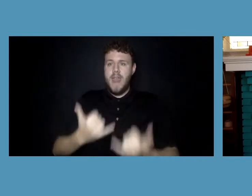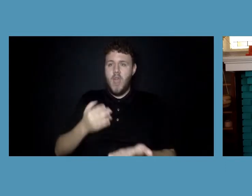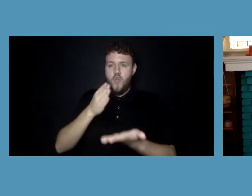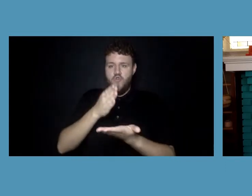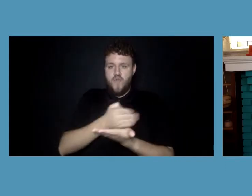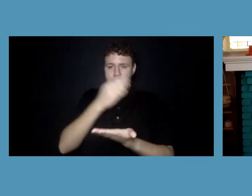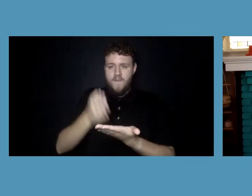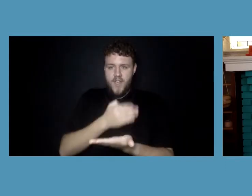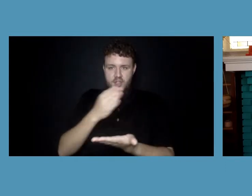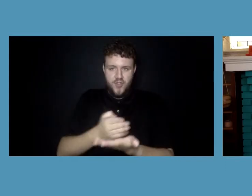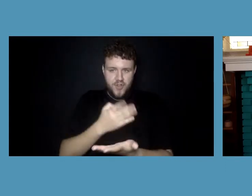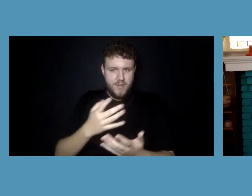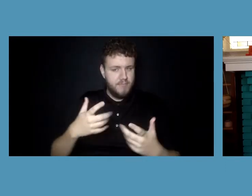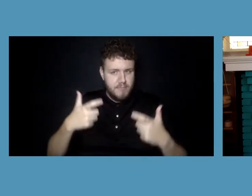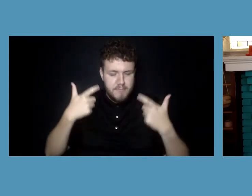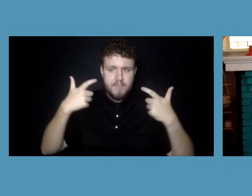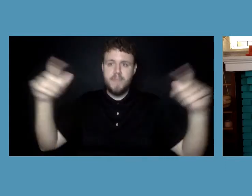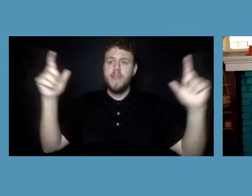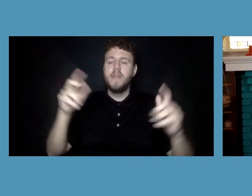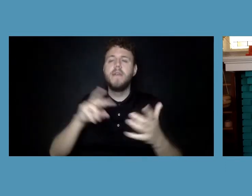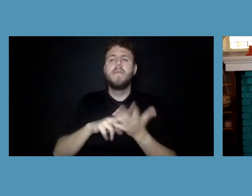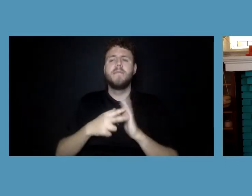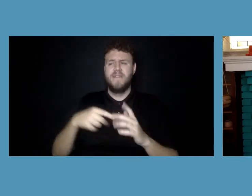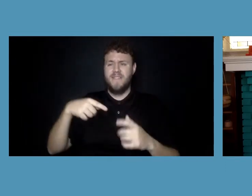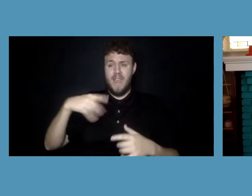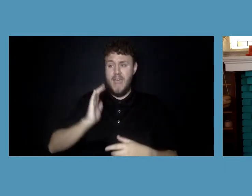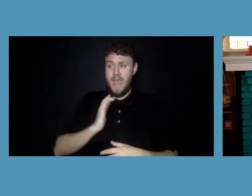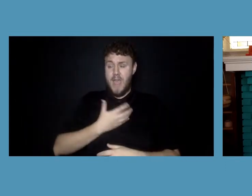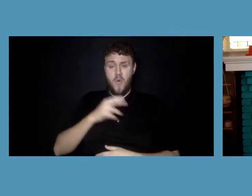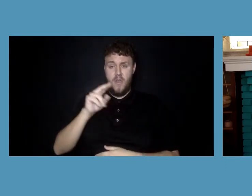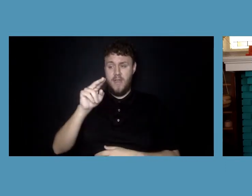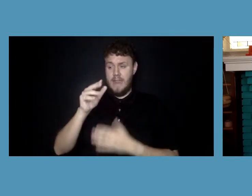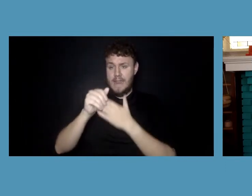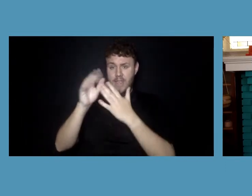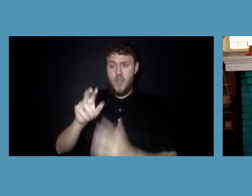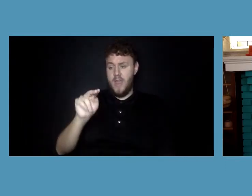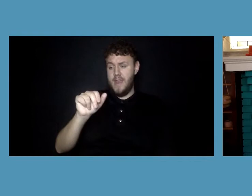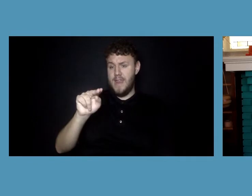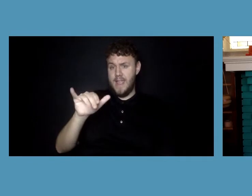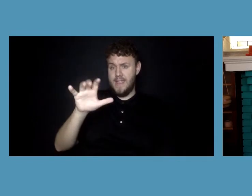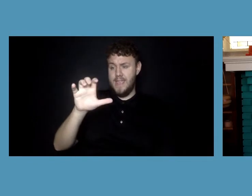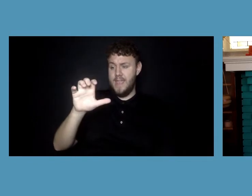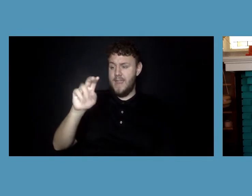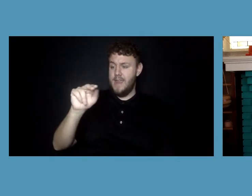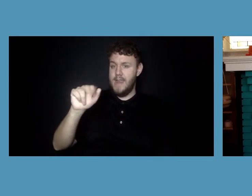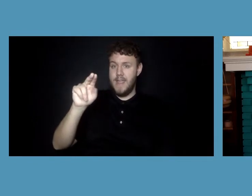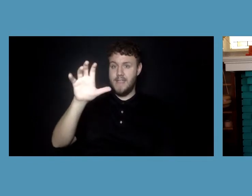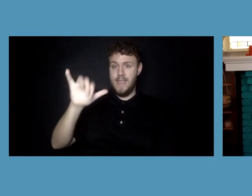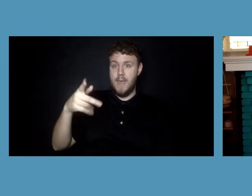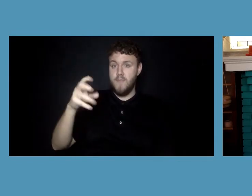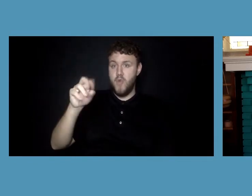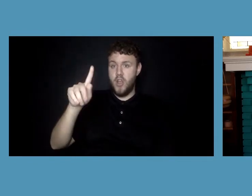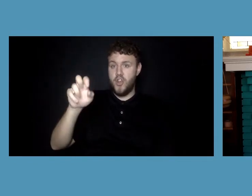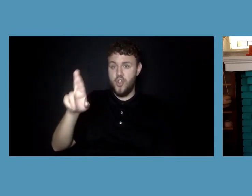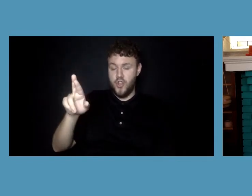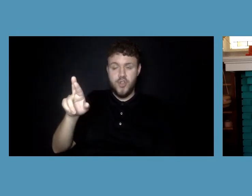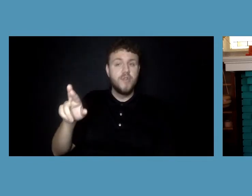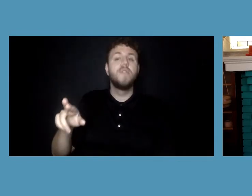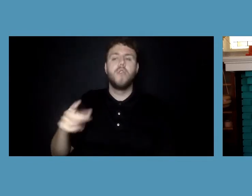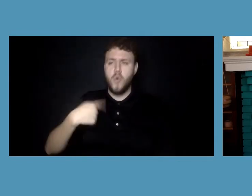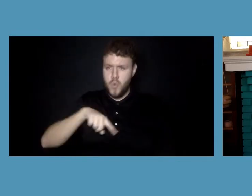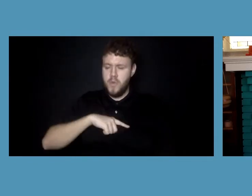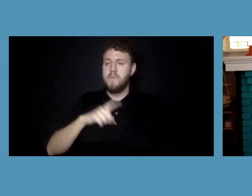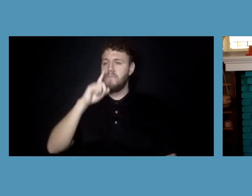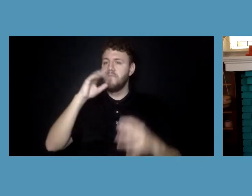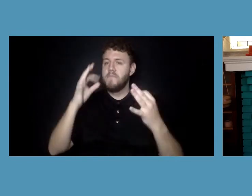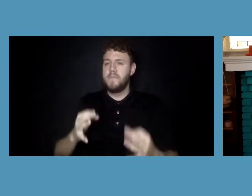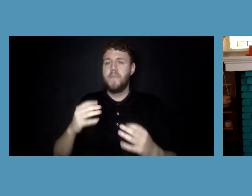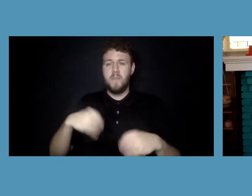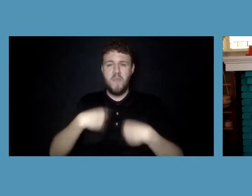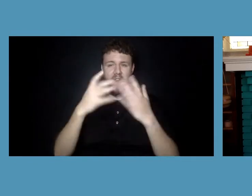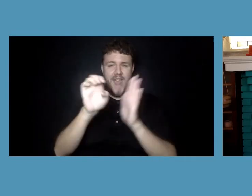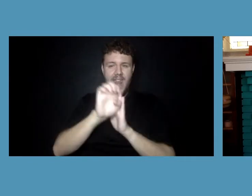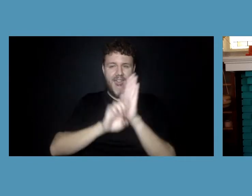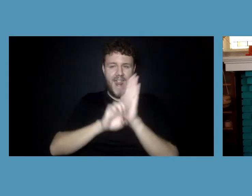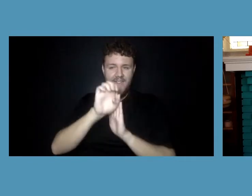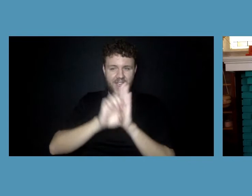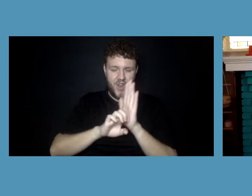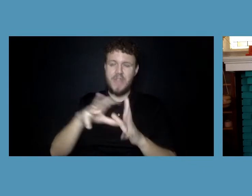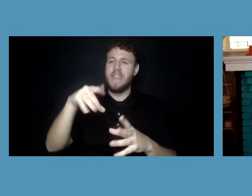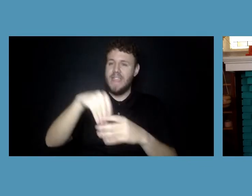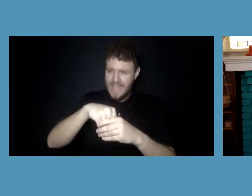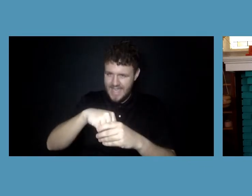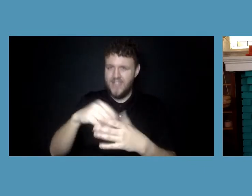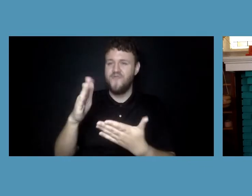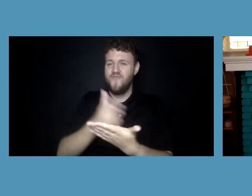Because of this access work of our leadership--we've managed to have an elevator be part of the renovation so when we